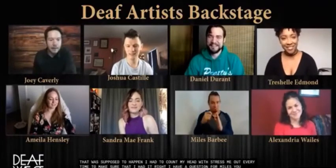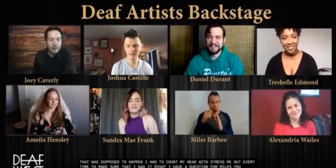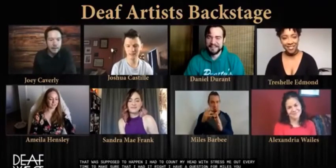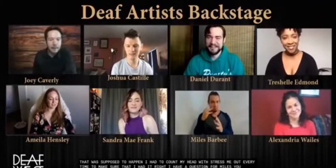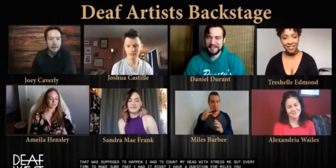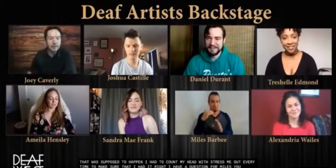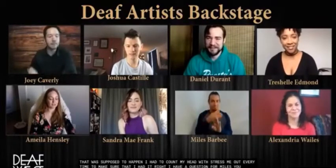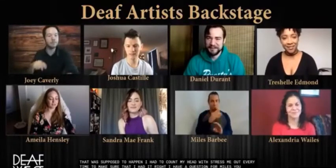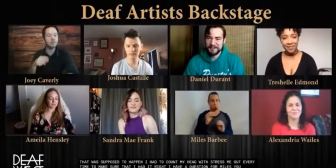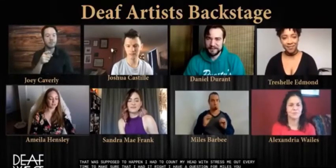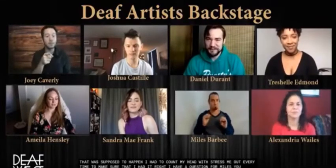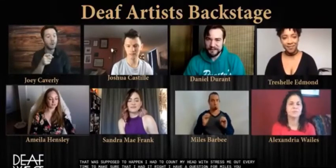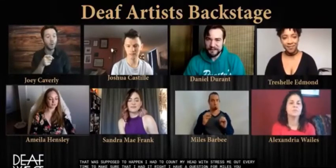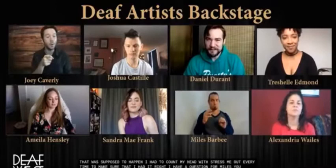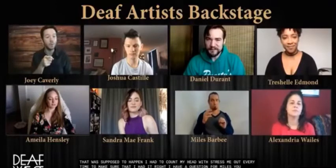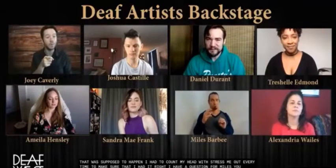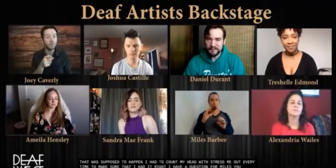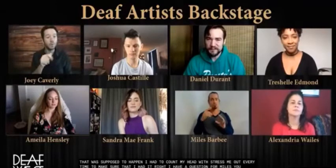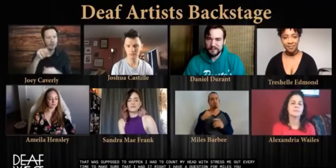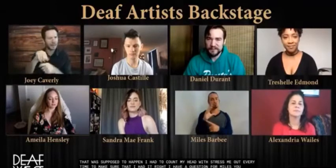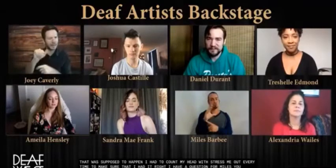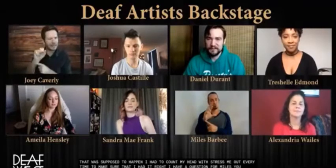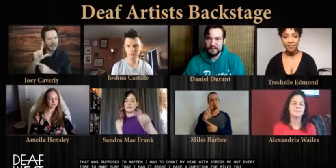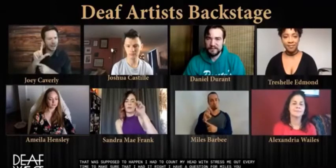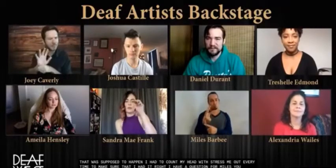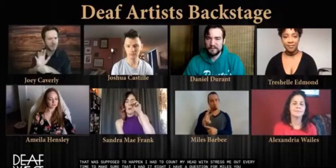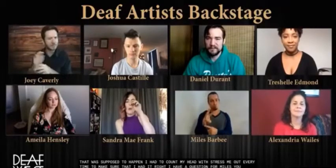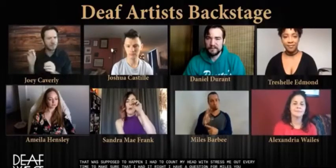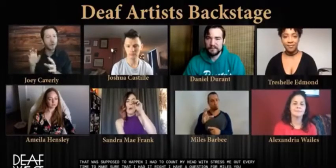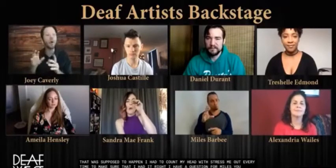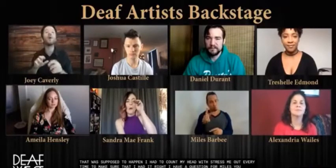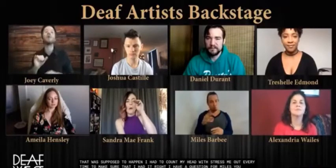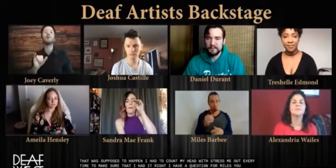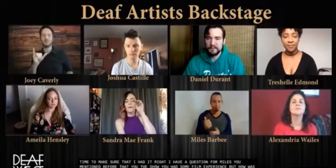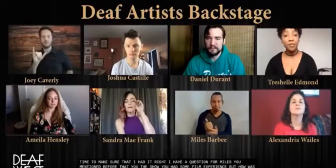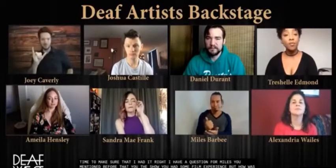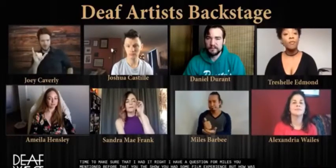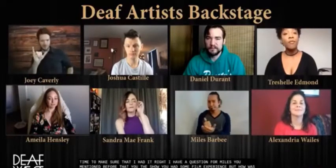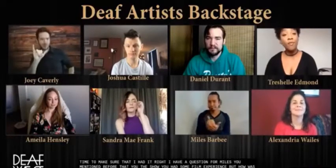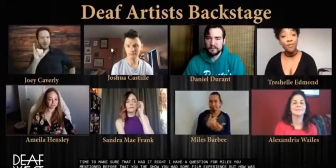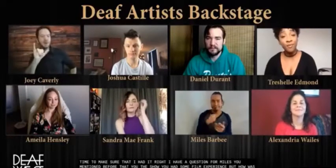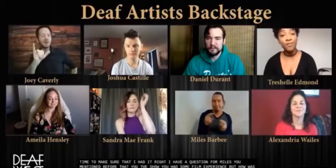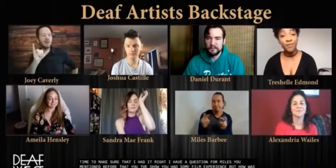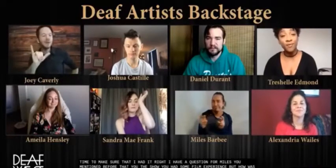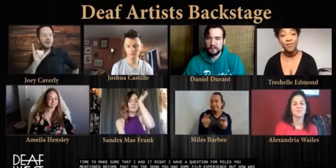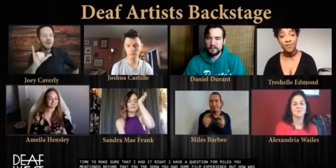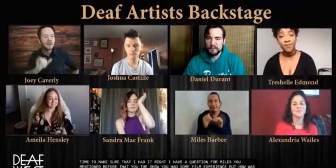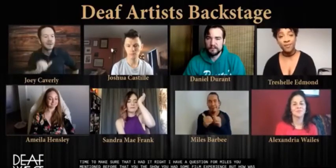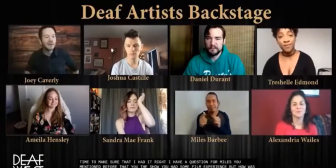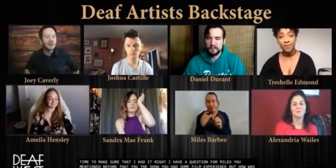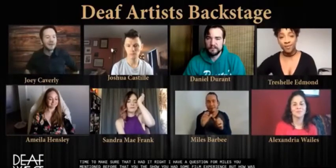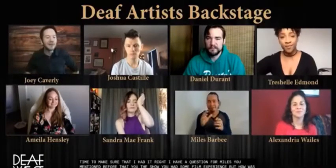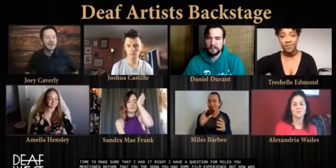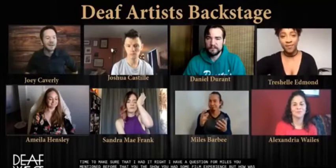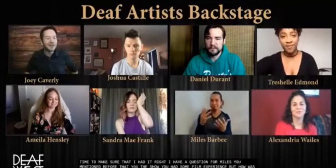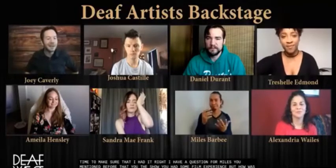I actually didn't have any film experience prior to being in the show. I had been in on the back end. I was a crew member.